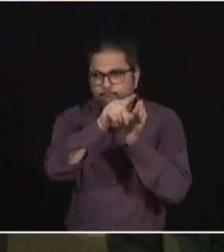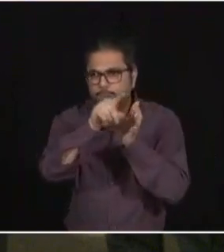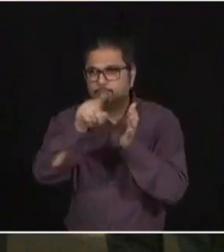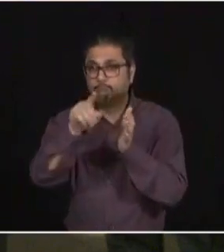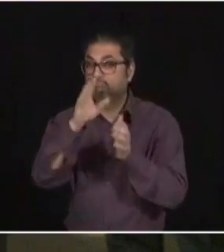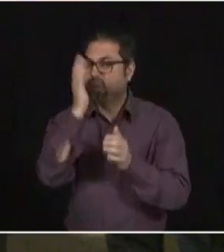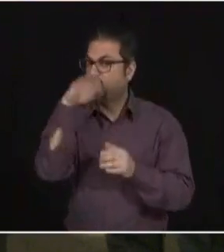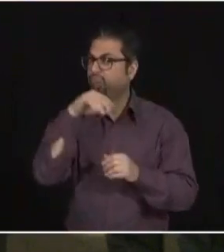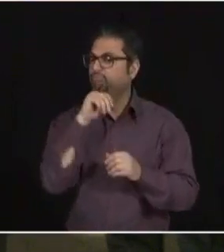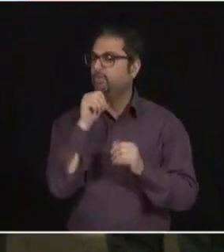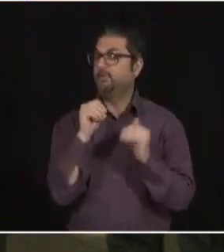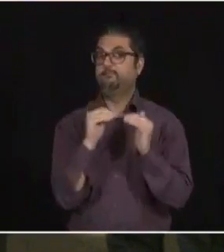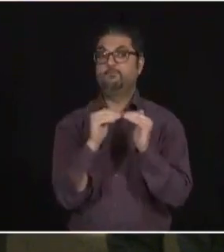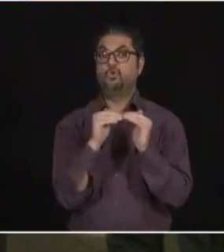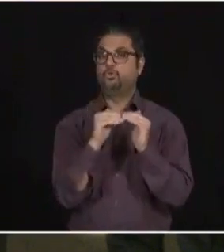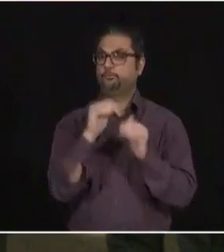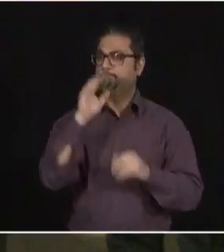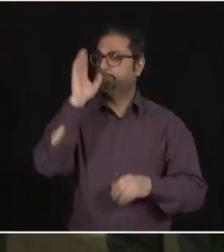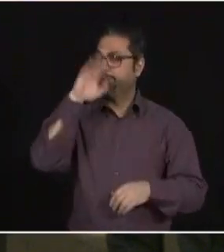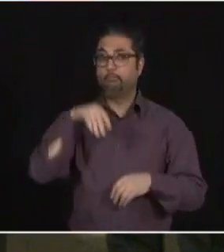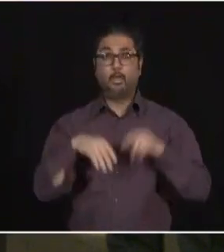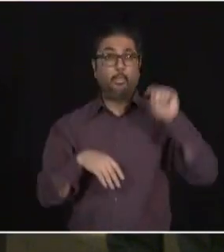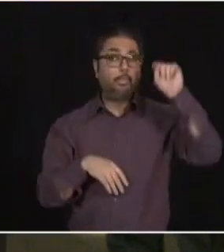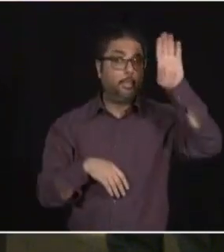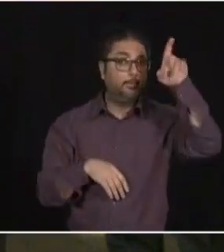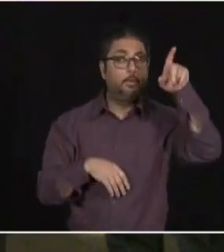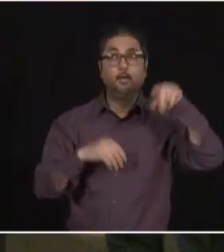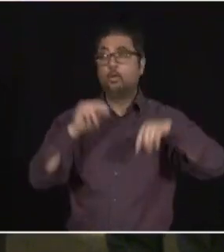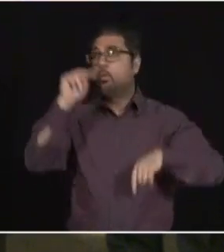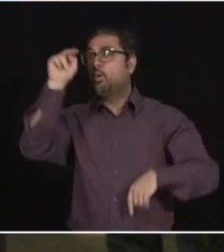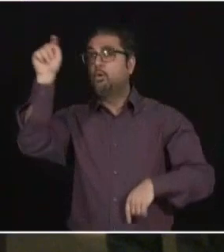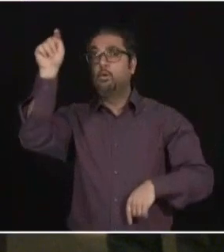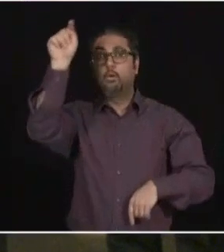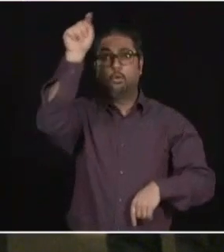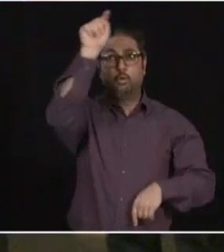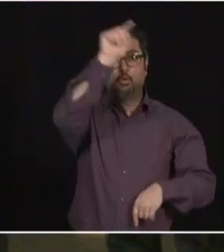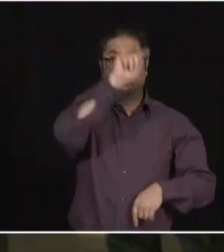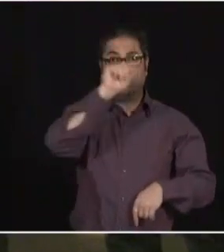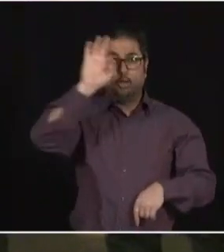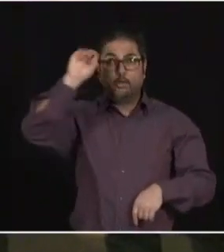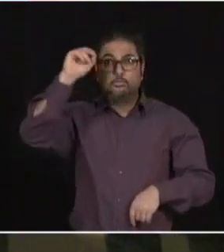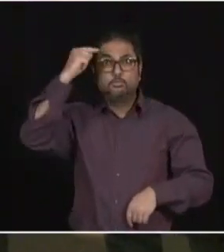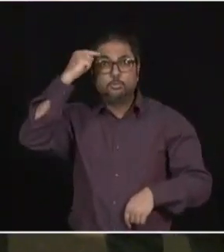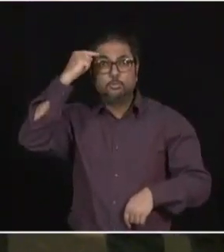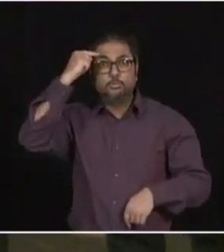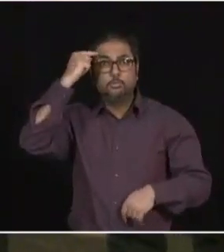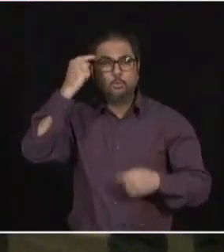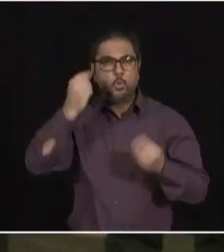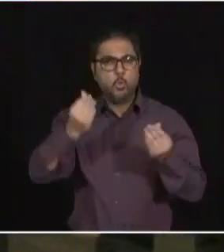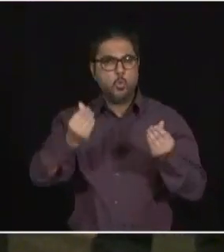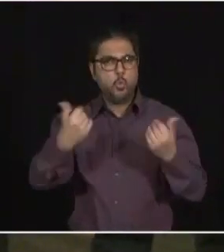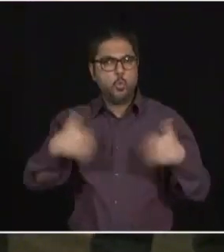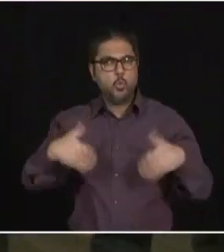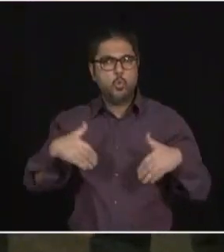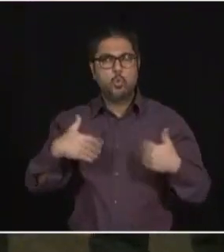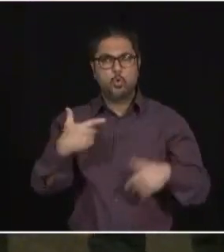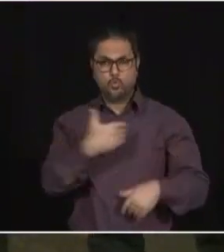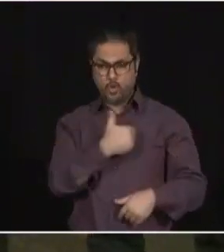Bay and Kenoa and other places, but in urban areas you're paying 70 cents.